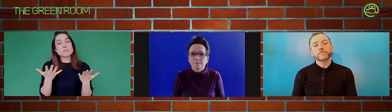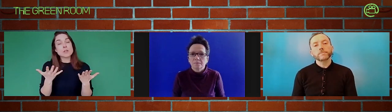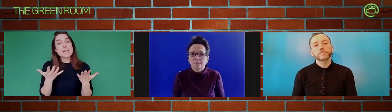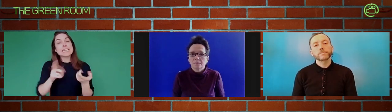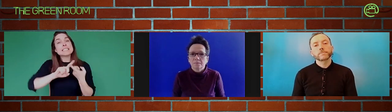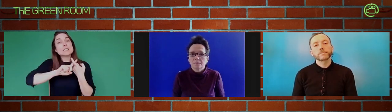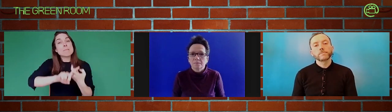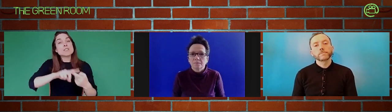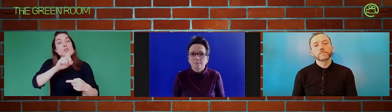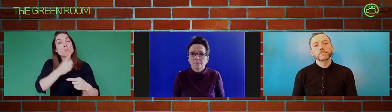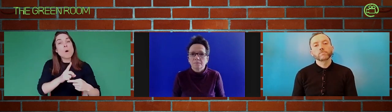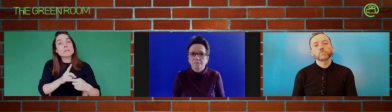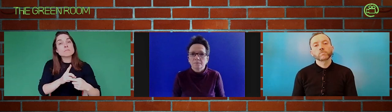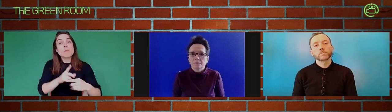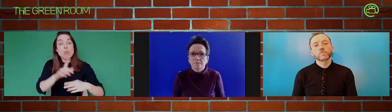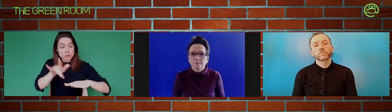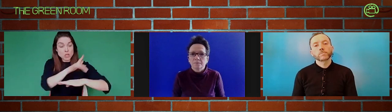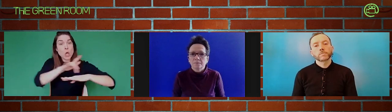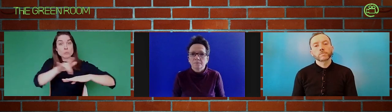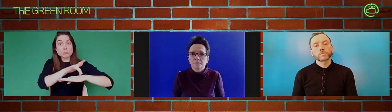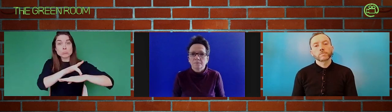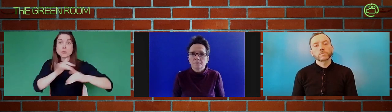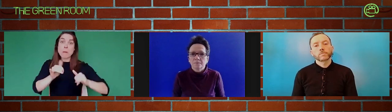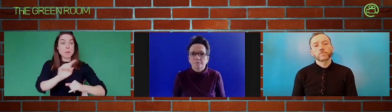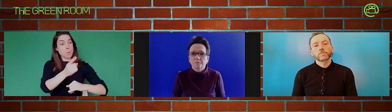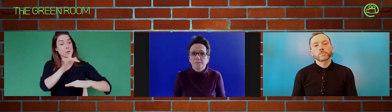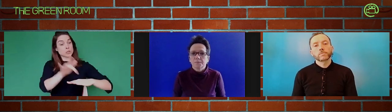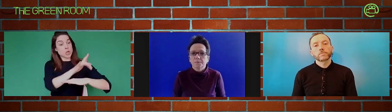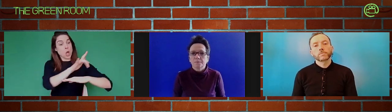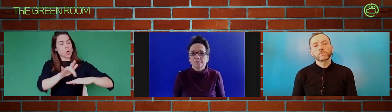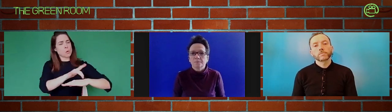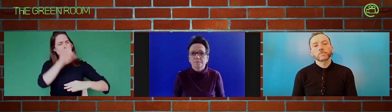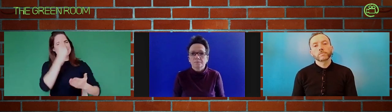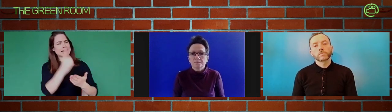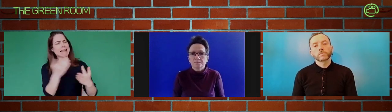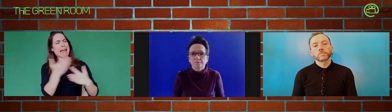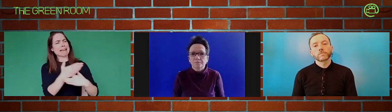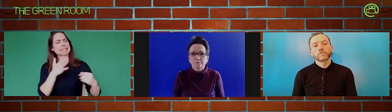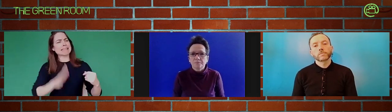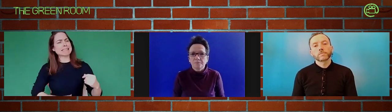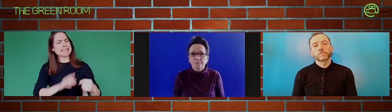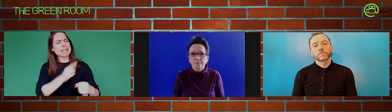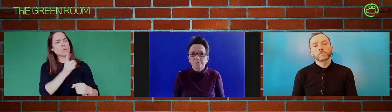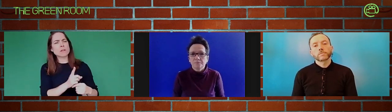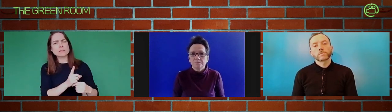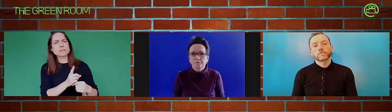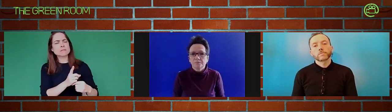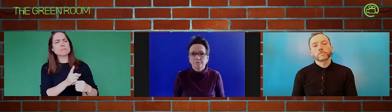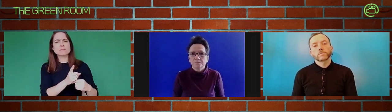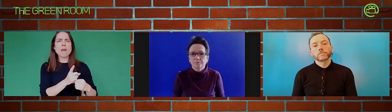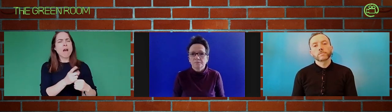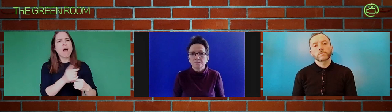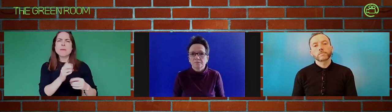to use. So we might use creative captioning, we might use visual because we specialize more in visual theatre